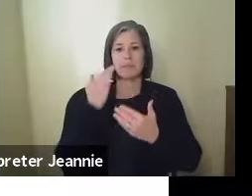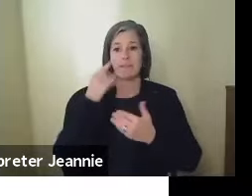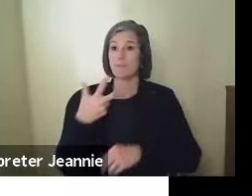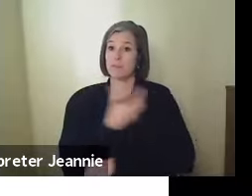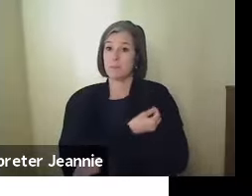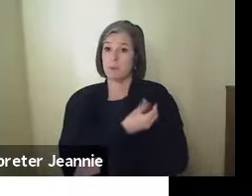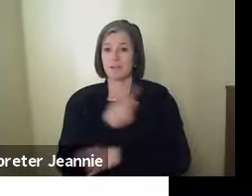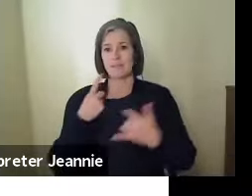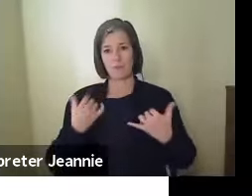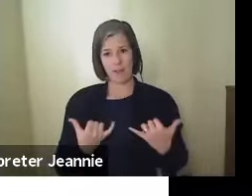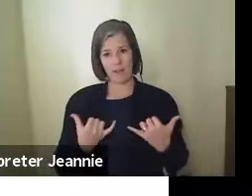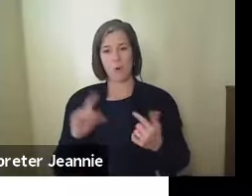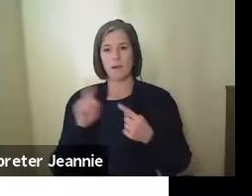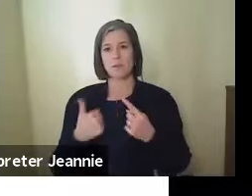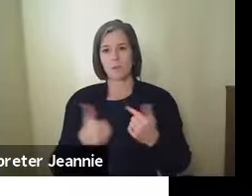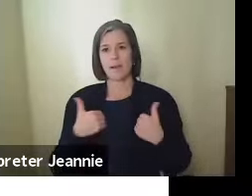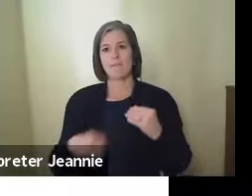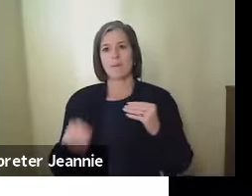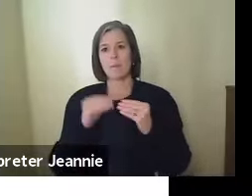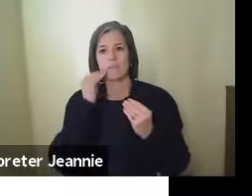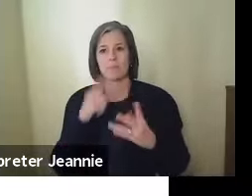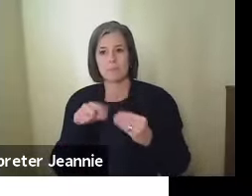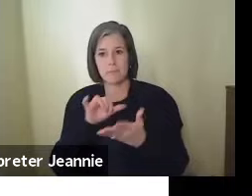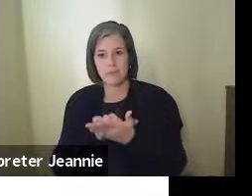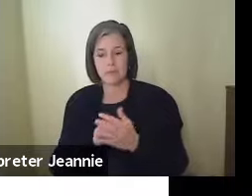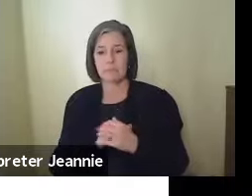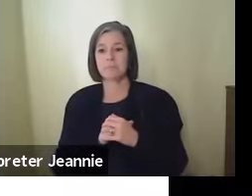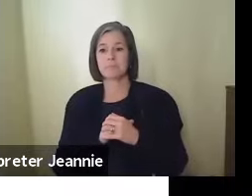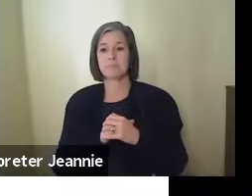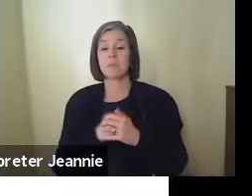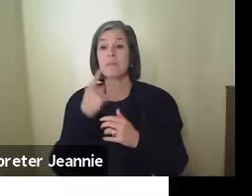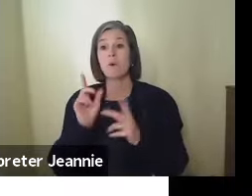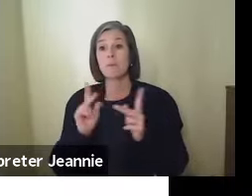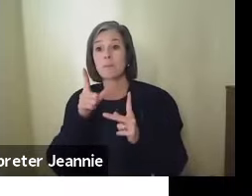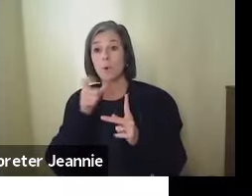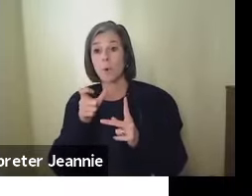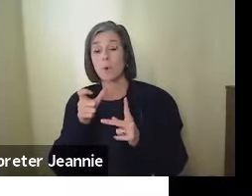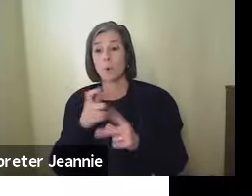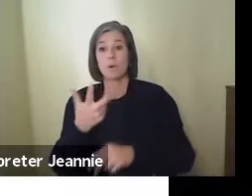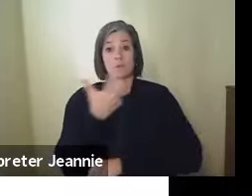now until we get more data on that. As far as people get the vaccine and feel